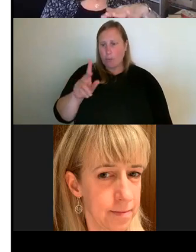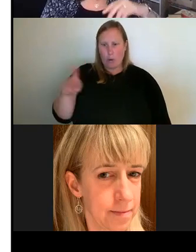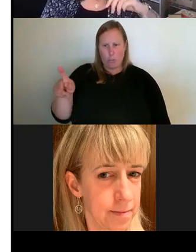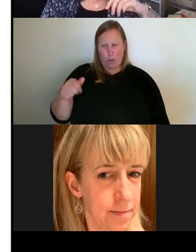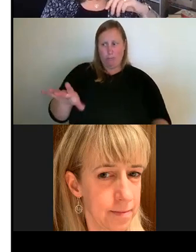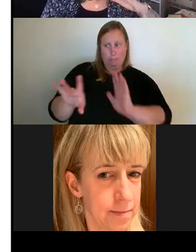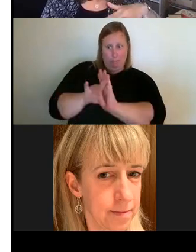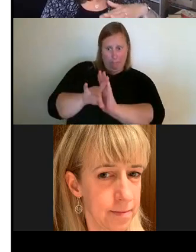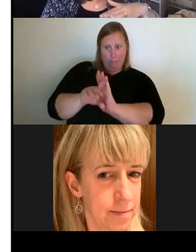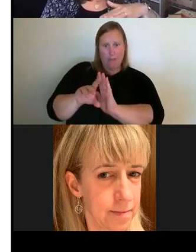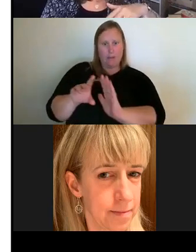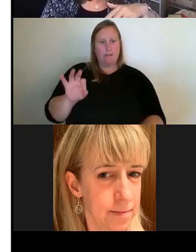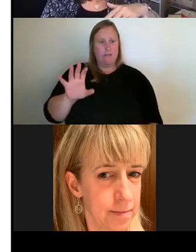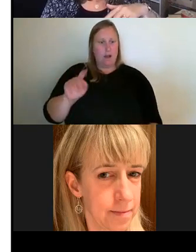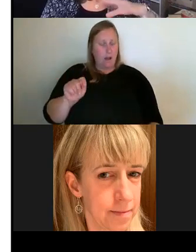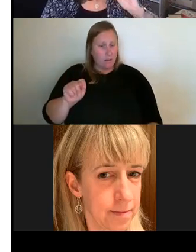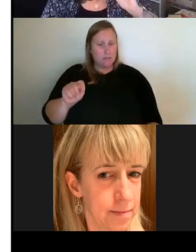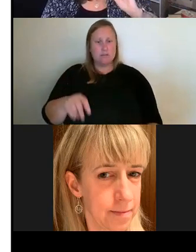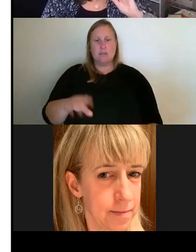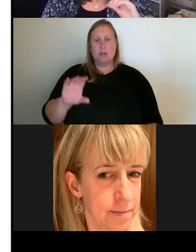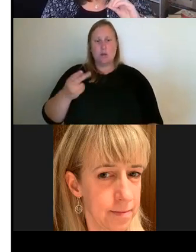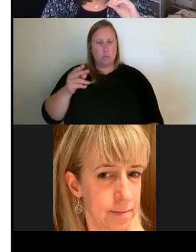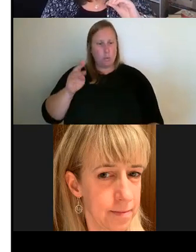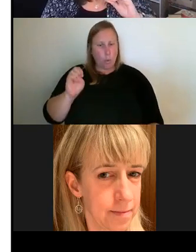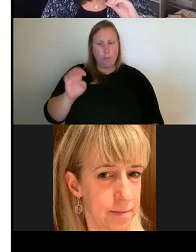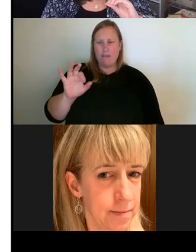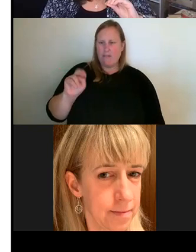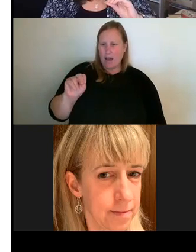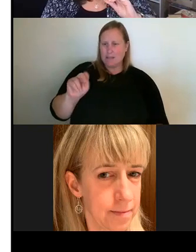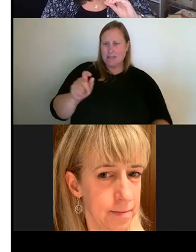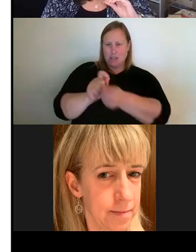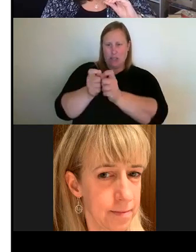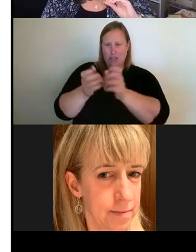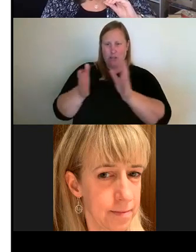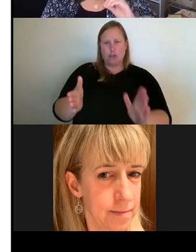In Chrome there is a font changer. These are examples of personalization related